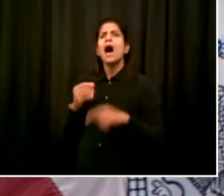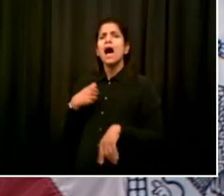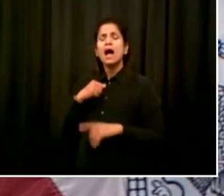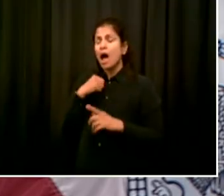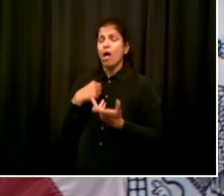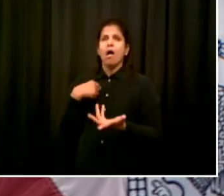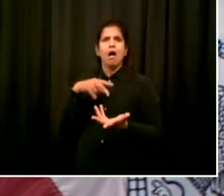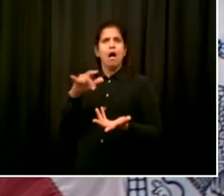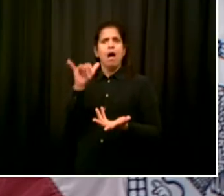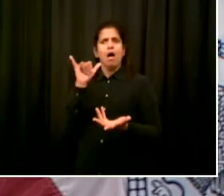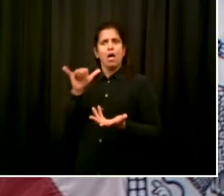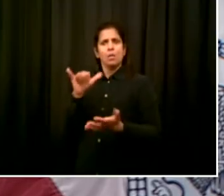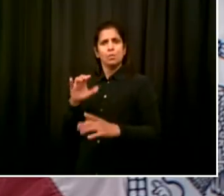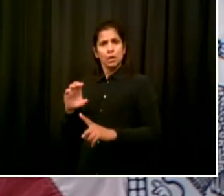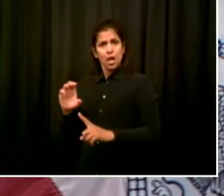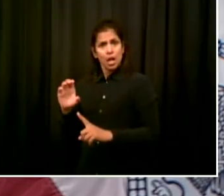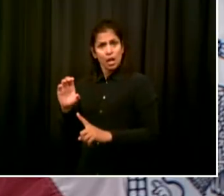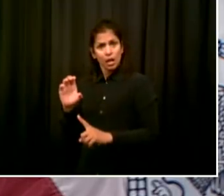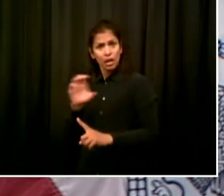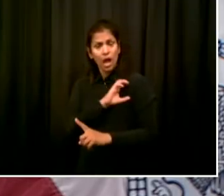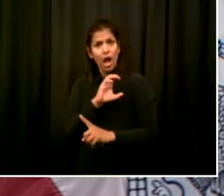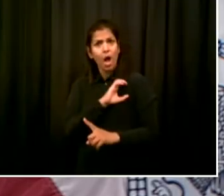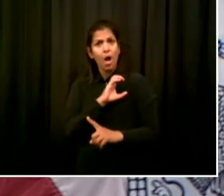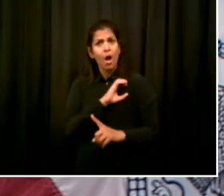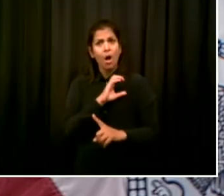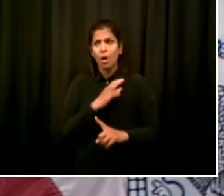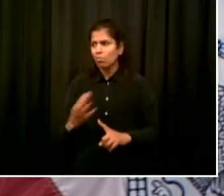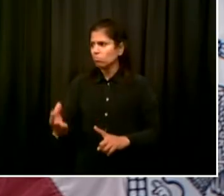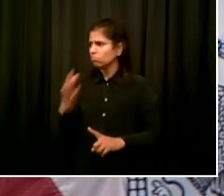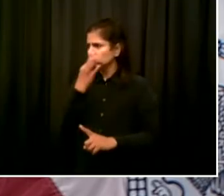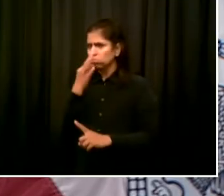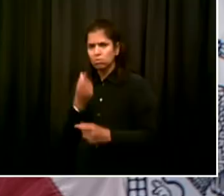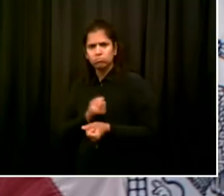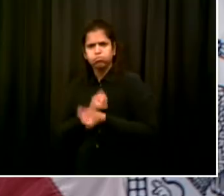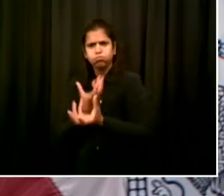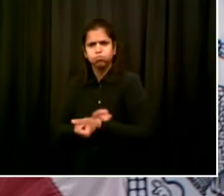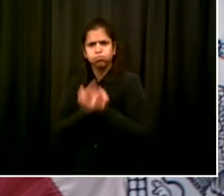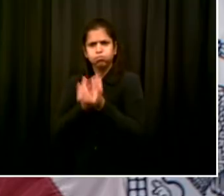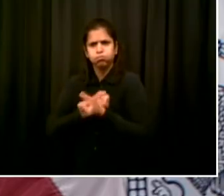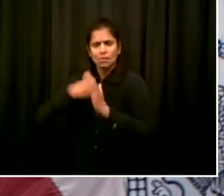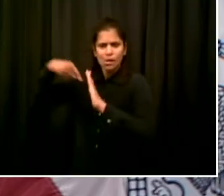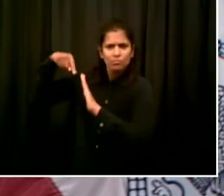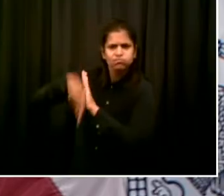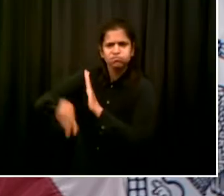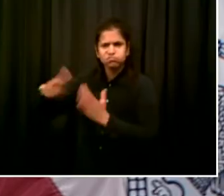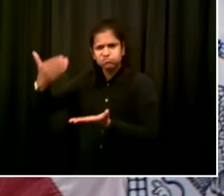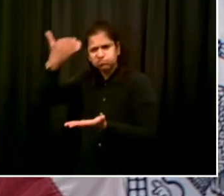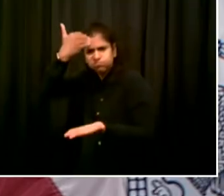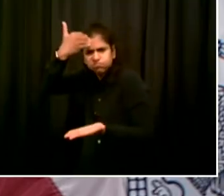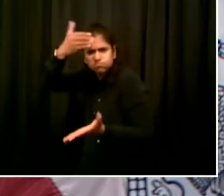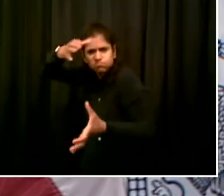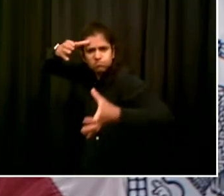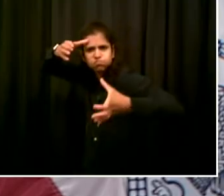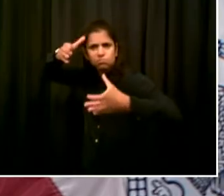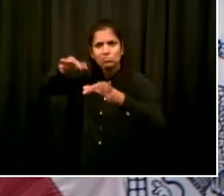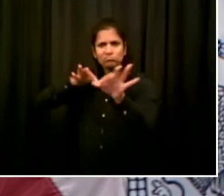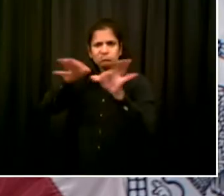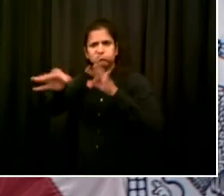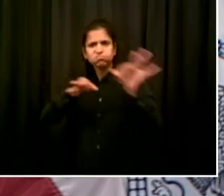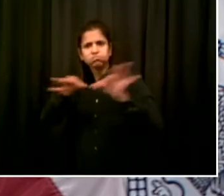AS A LAYMAN, HOW SPECIFIC THE REALITY IS, HOW MUCH THE NYPD UNDERSTANDS